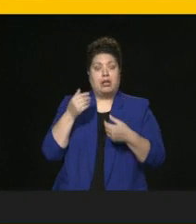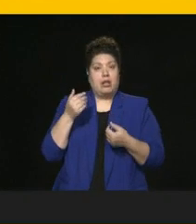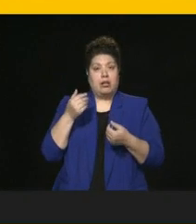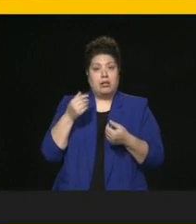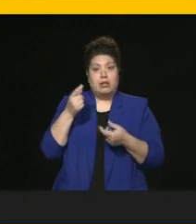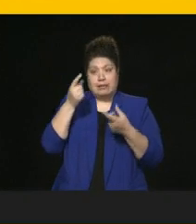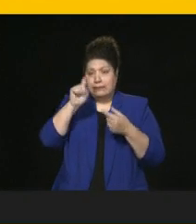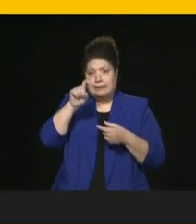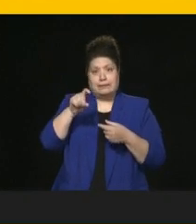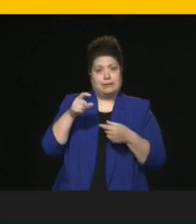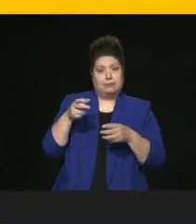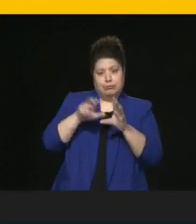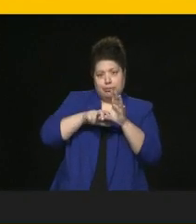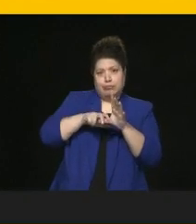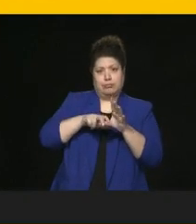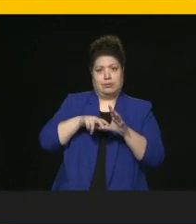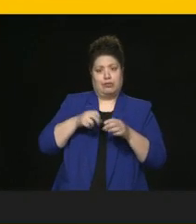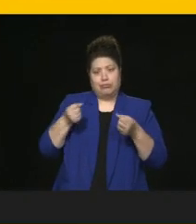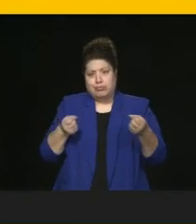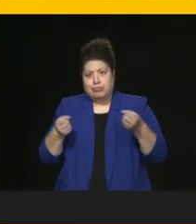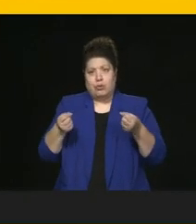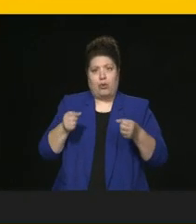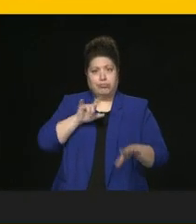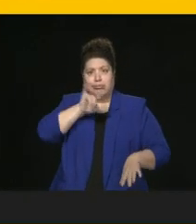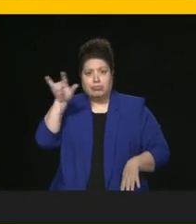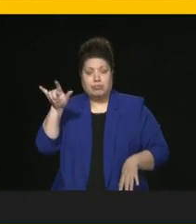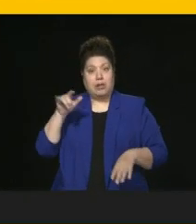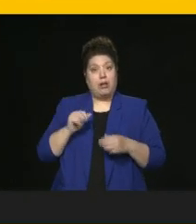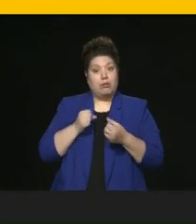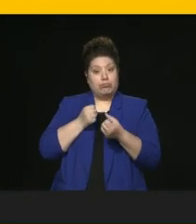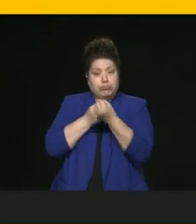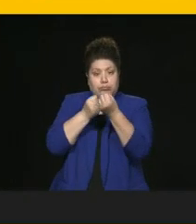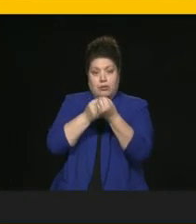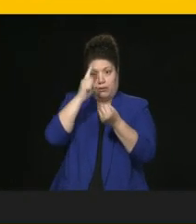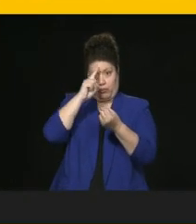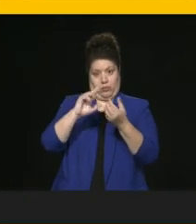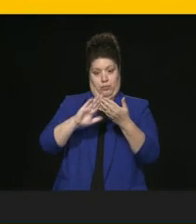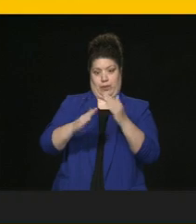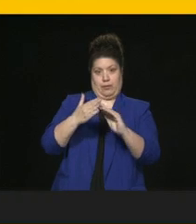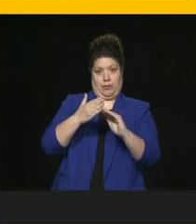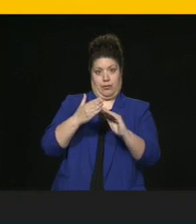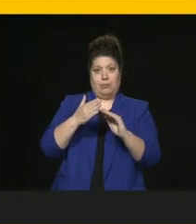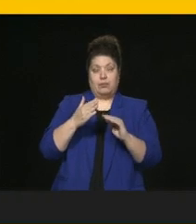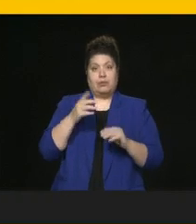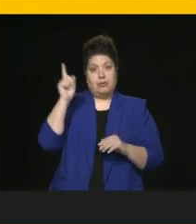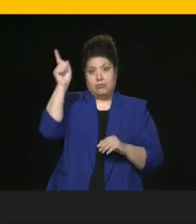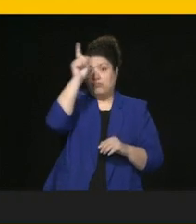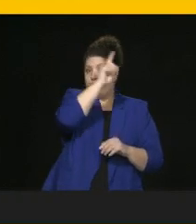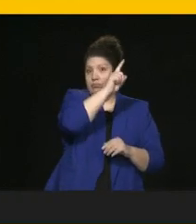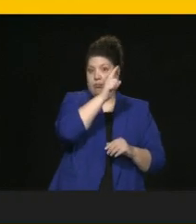LOGISTICALLY, HELPING PEOPLE TRAVEL AND MOVE AROUND. THEY ARE HELPING MUNICIPALITIES.